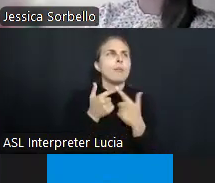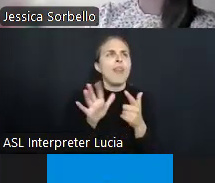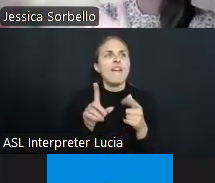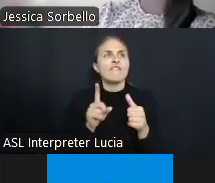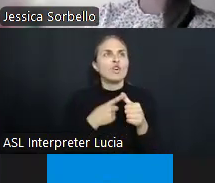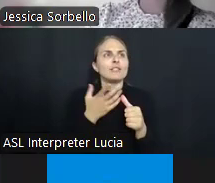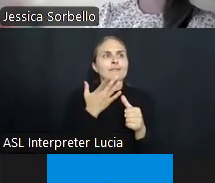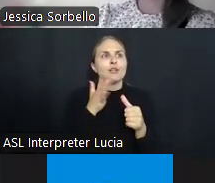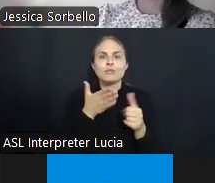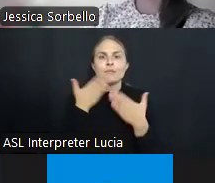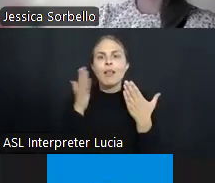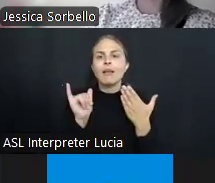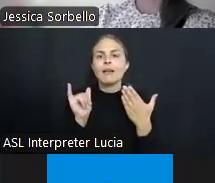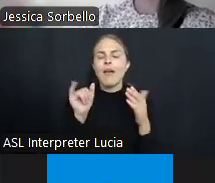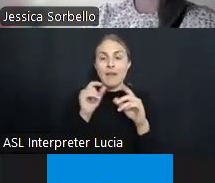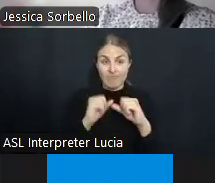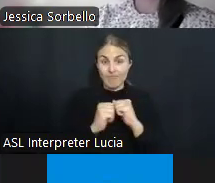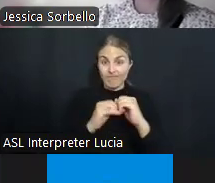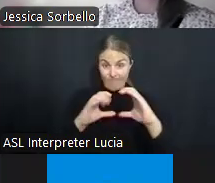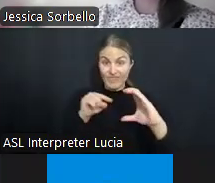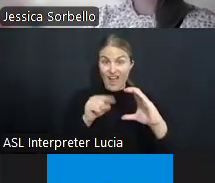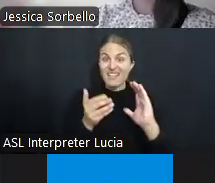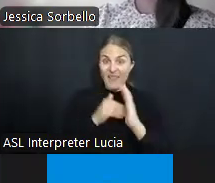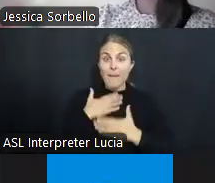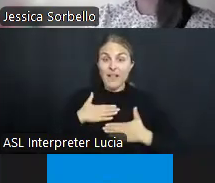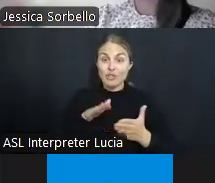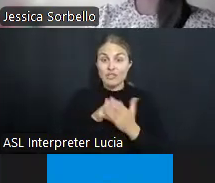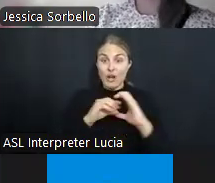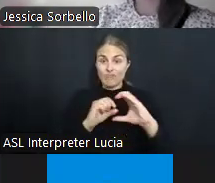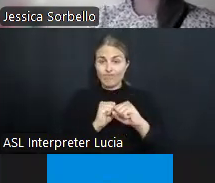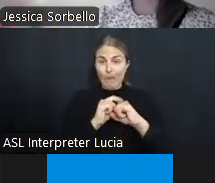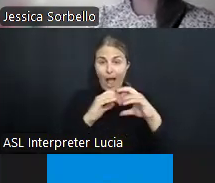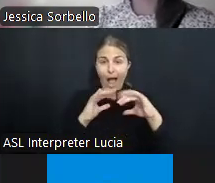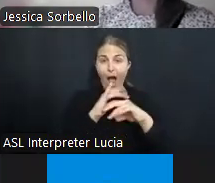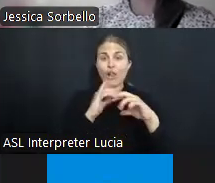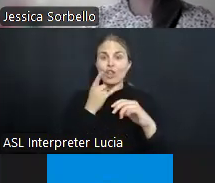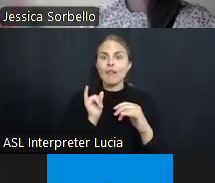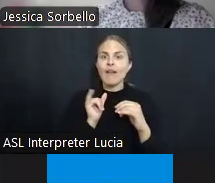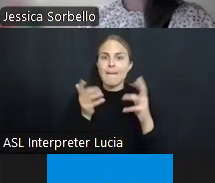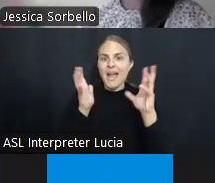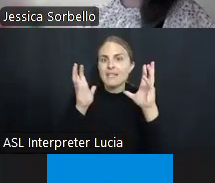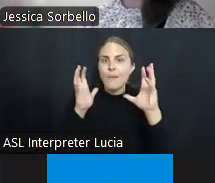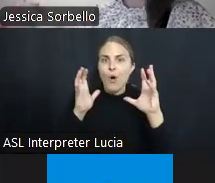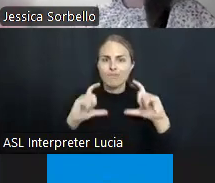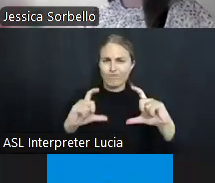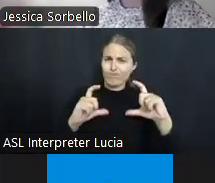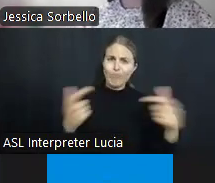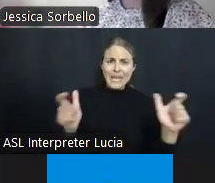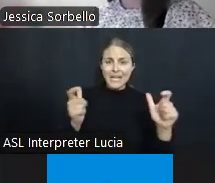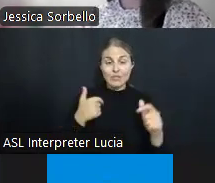Despite knowing we need water more than food. That pleasure response was much more significant for the desire for